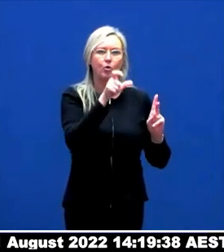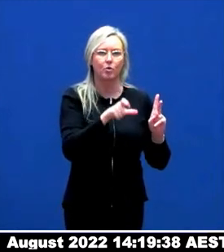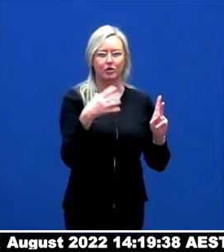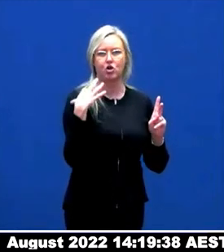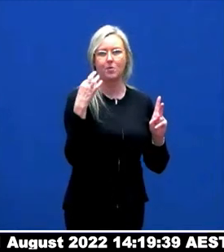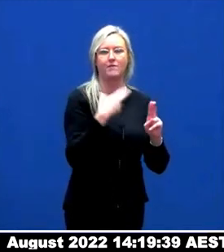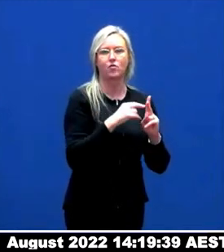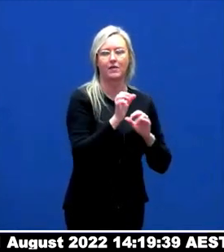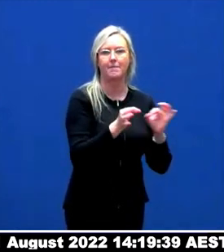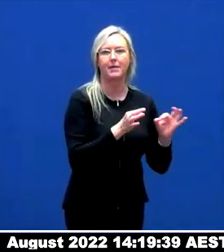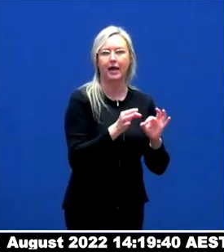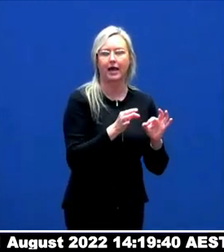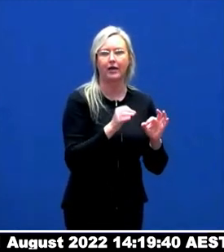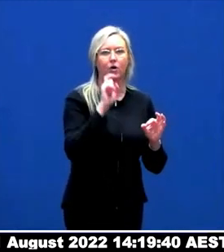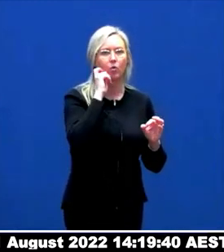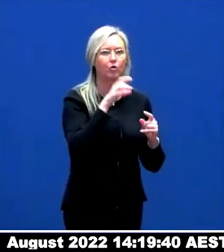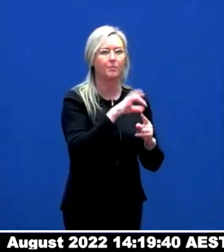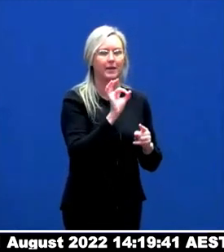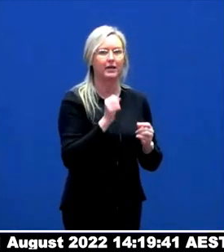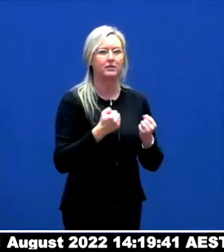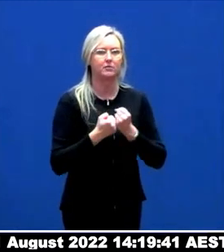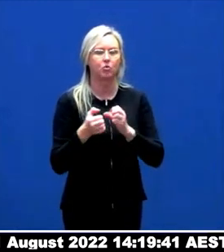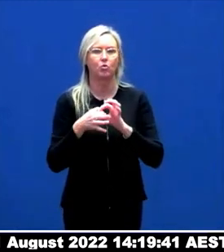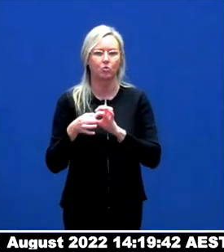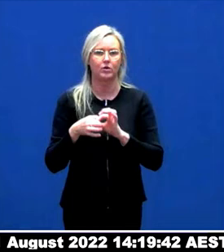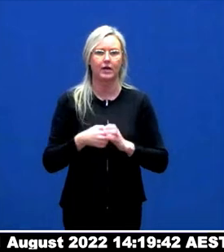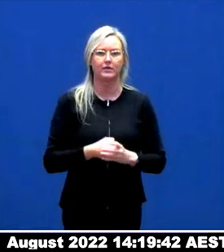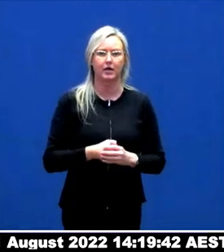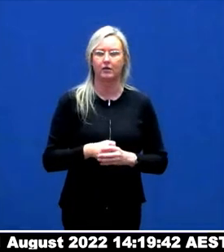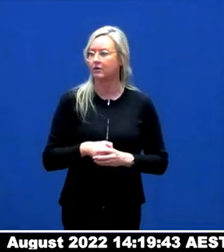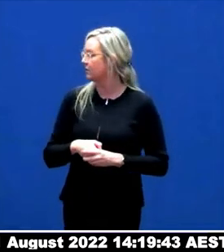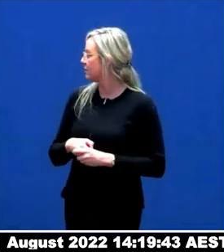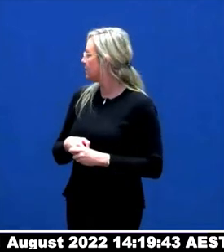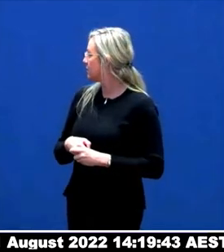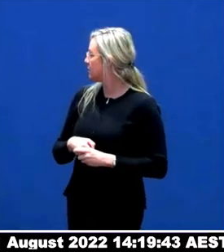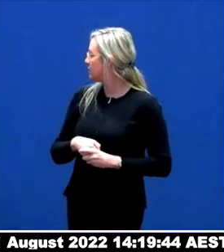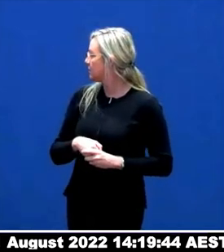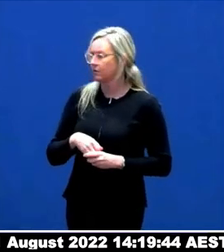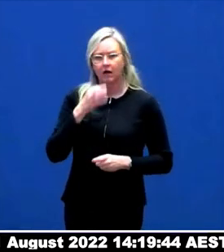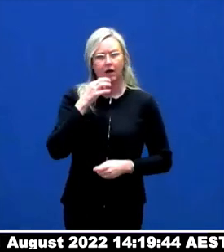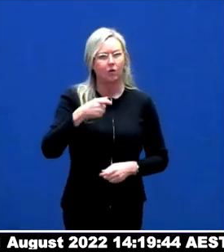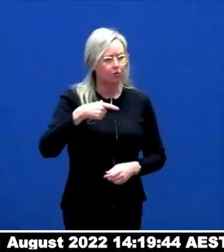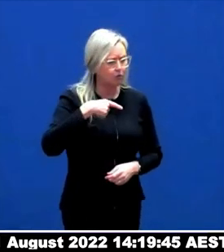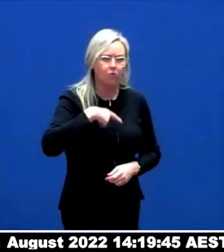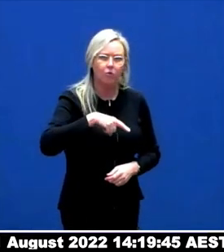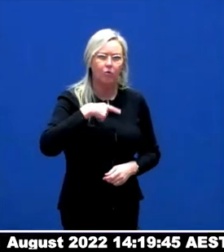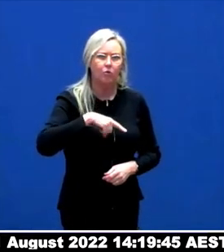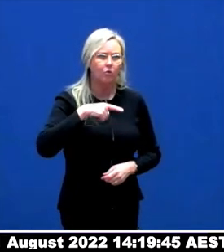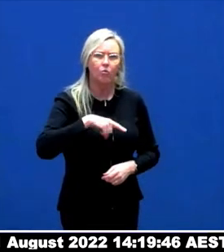Why? Sorry, why? LISA SHORT: Why? Why wouldn't the person choose them themselves?